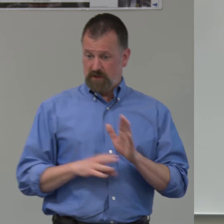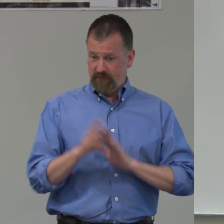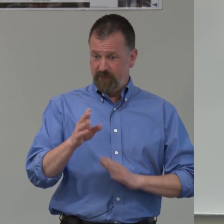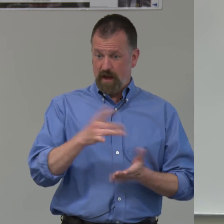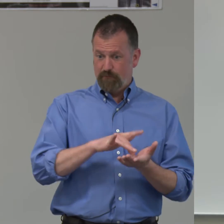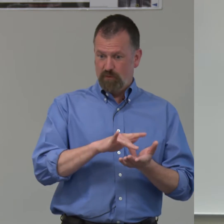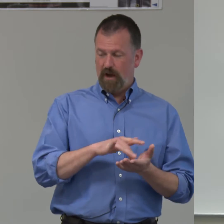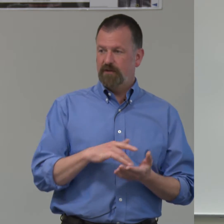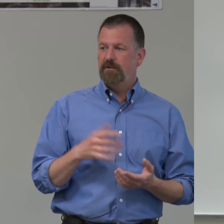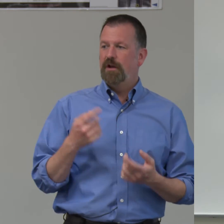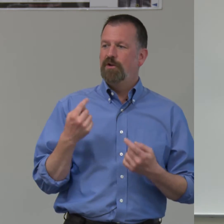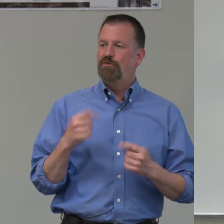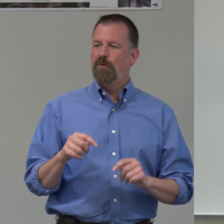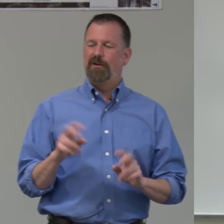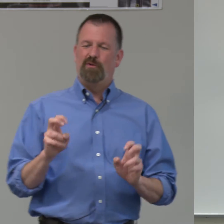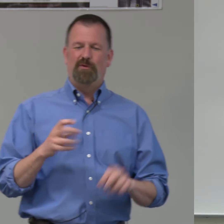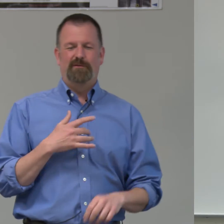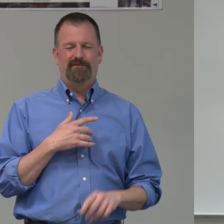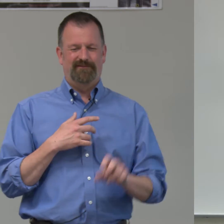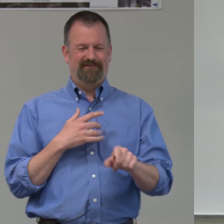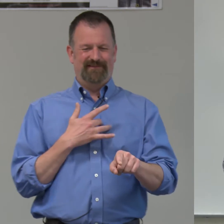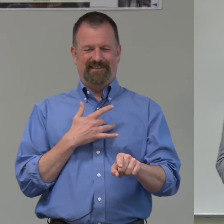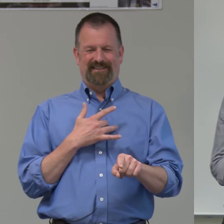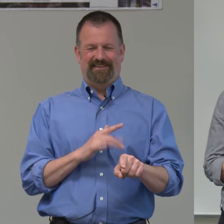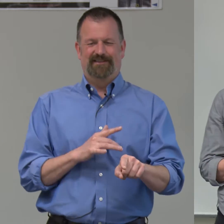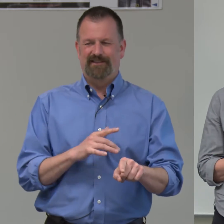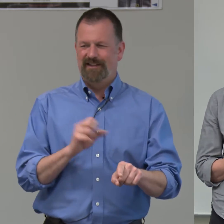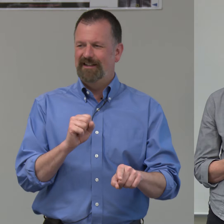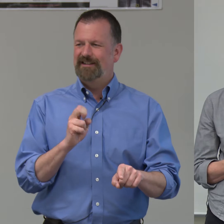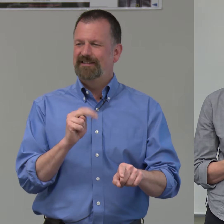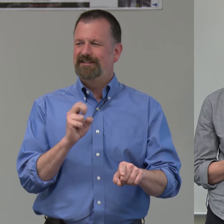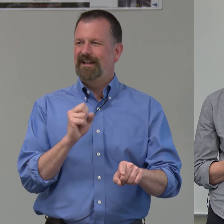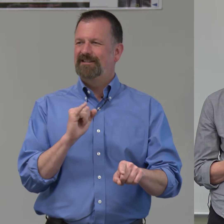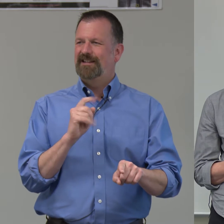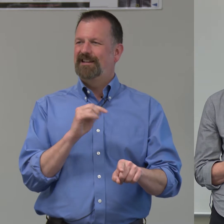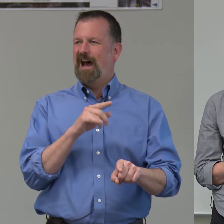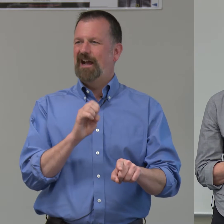to try to sensitize tumors to, um...